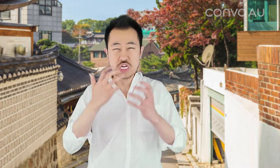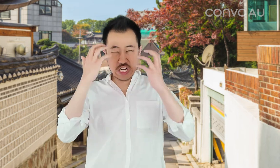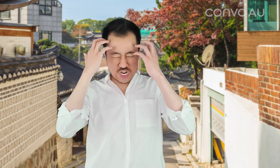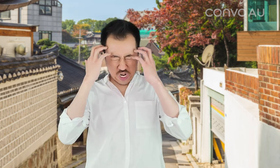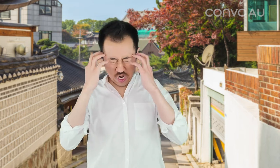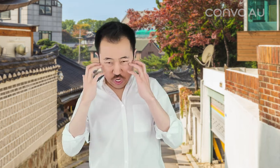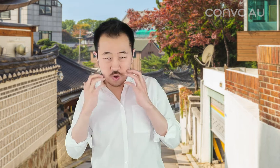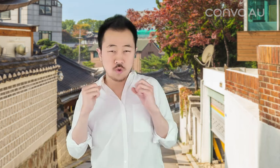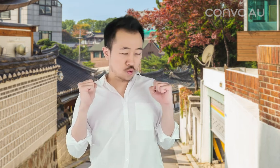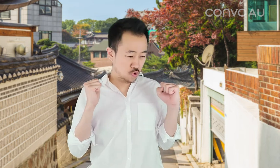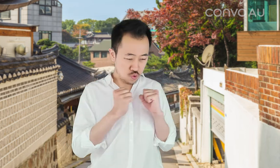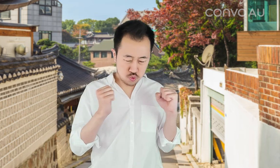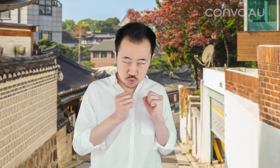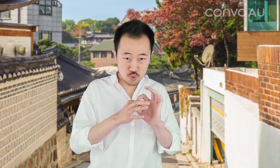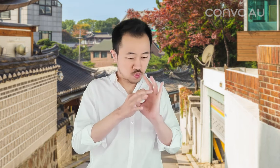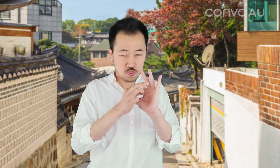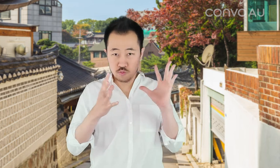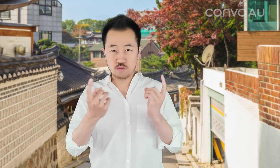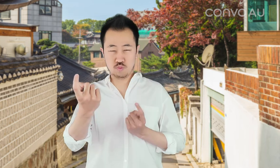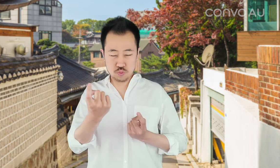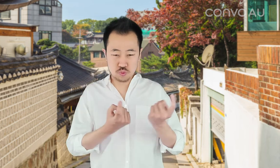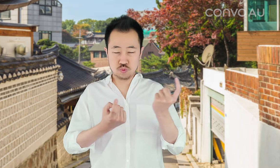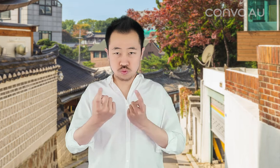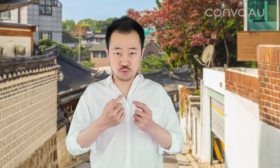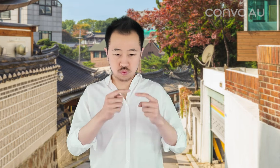This continued through the hot days of summer and freezing cold days through the winter.